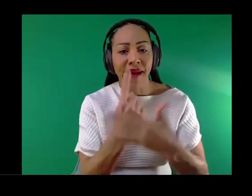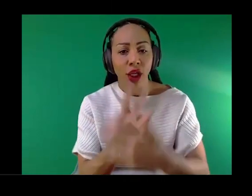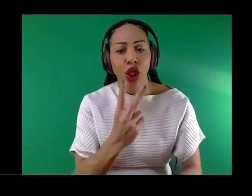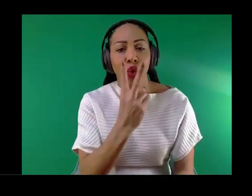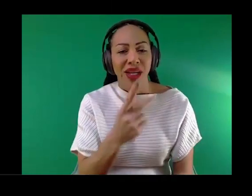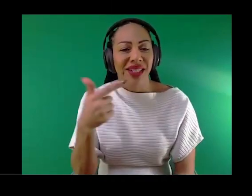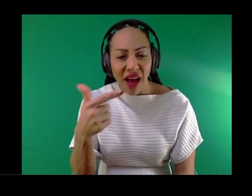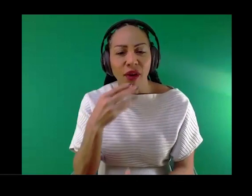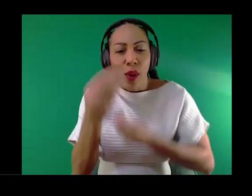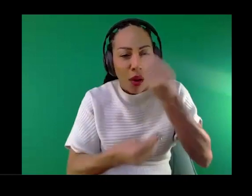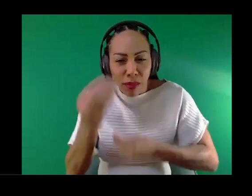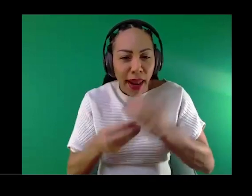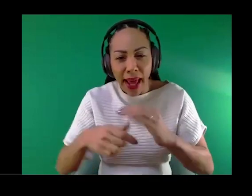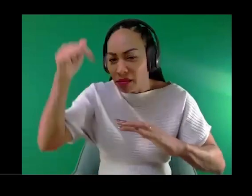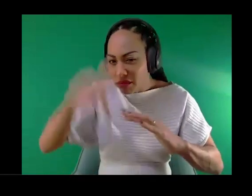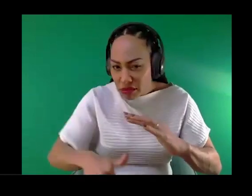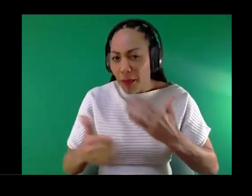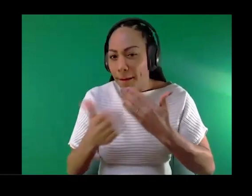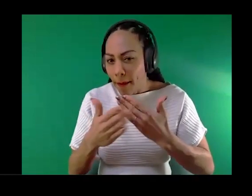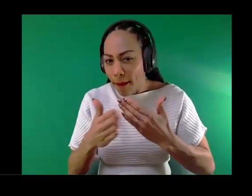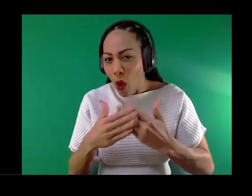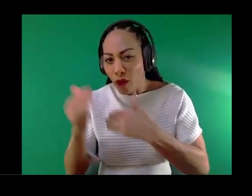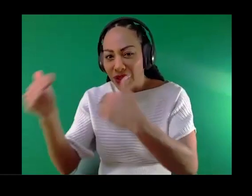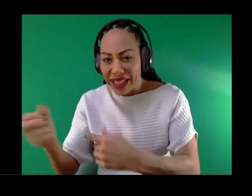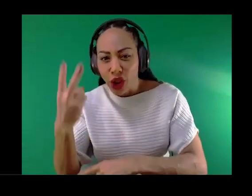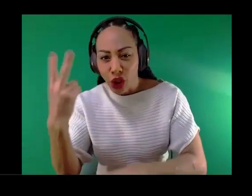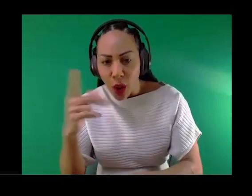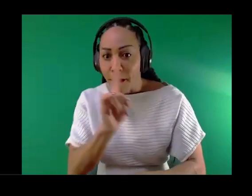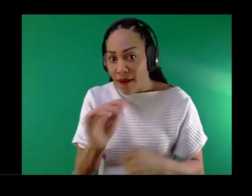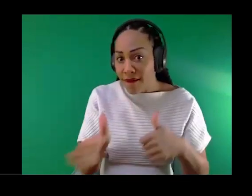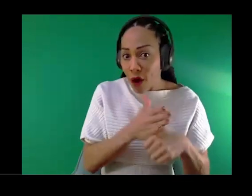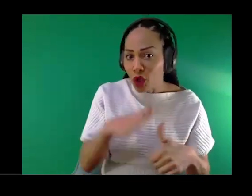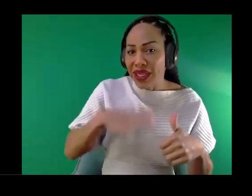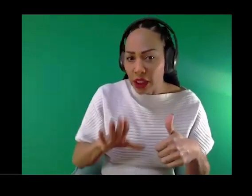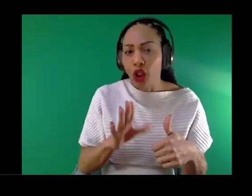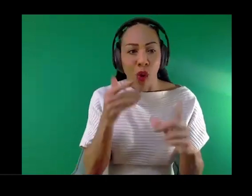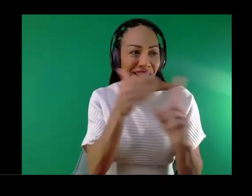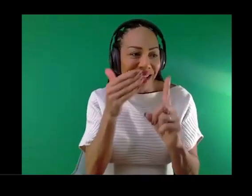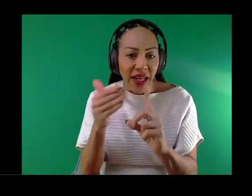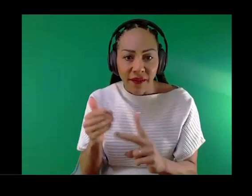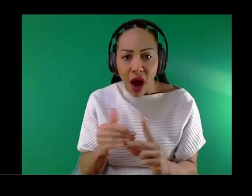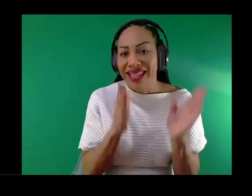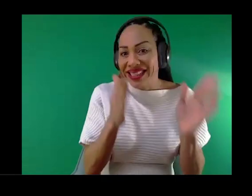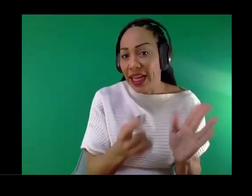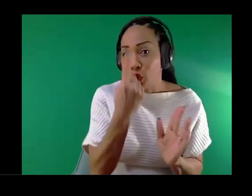we have announced the successful candidates coming through the stage one application to reassure you